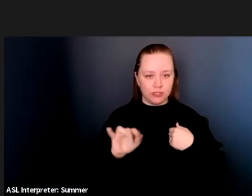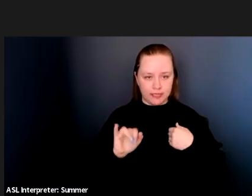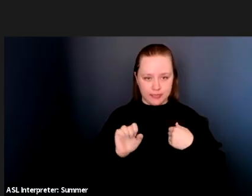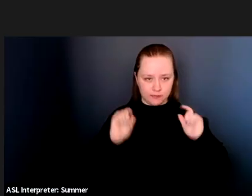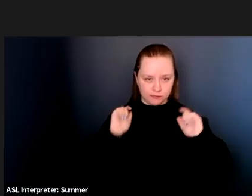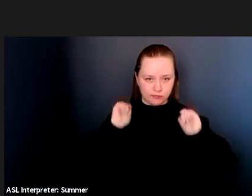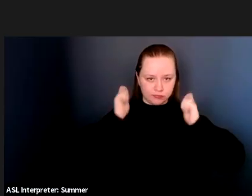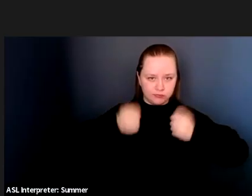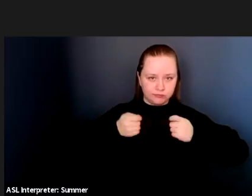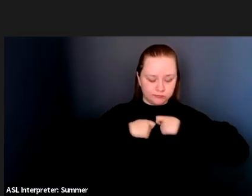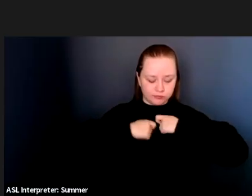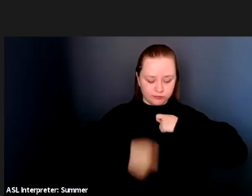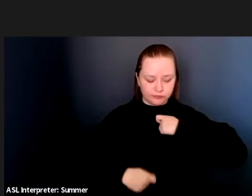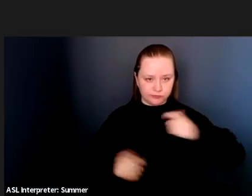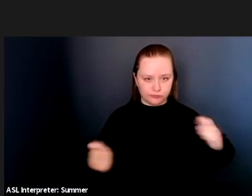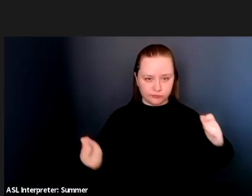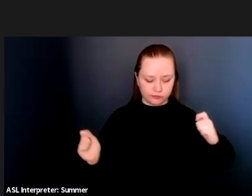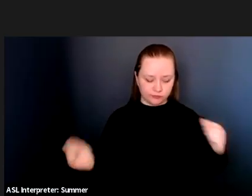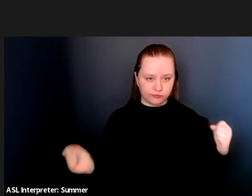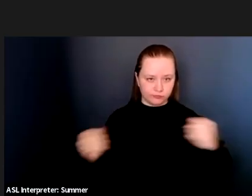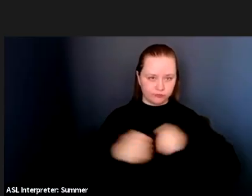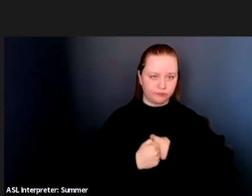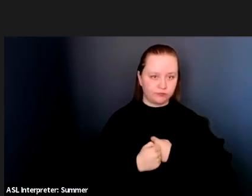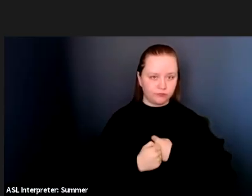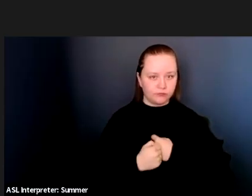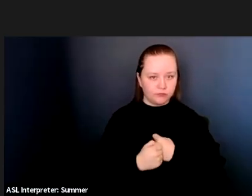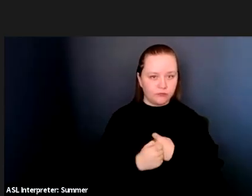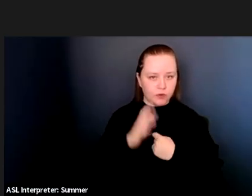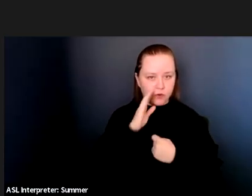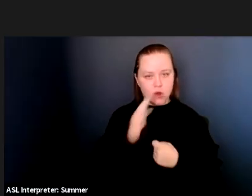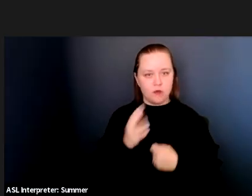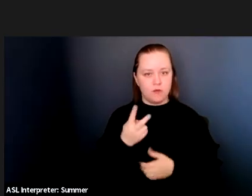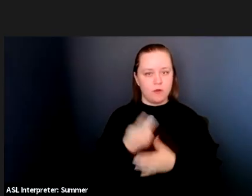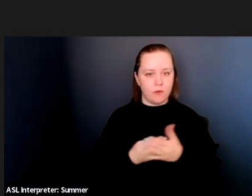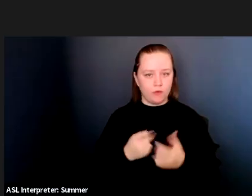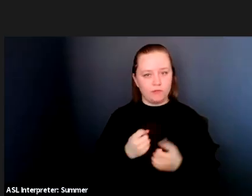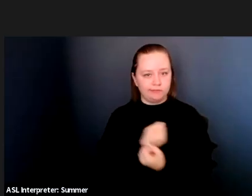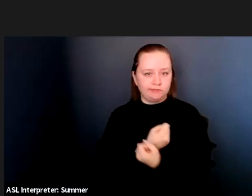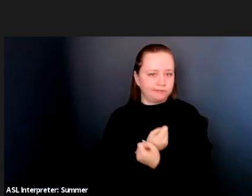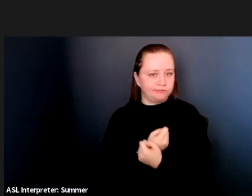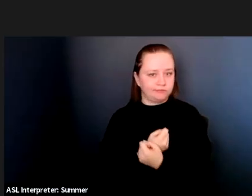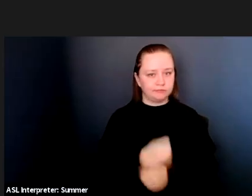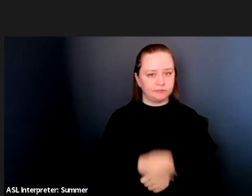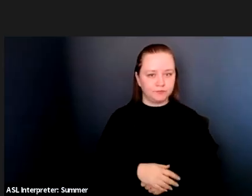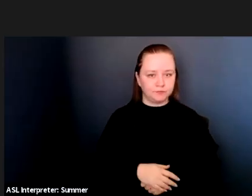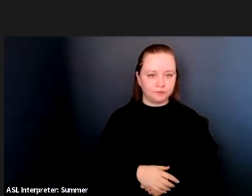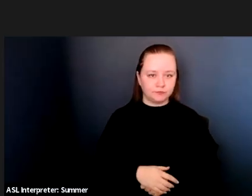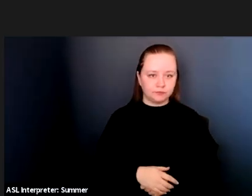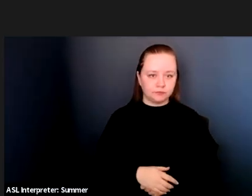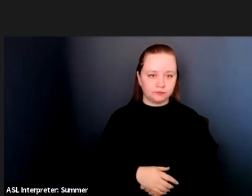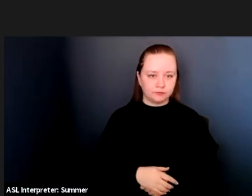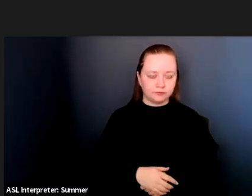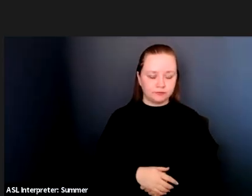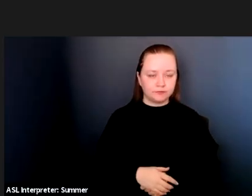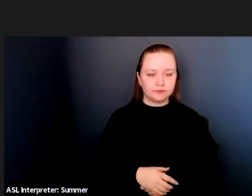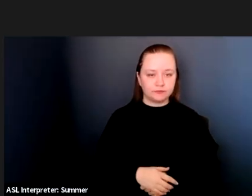held and we adapted.